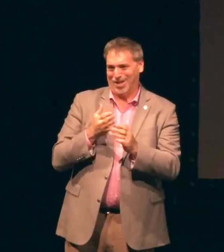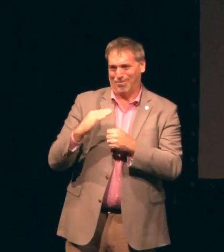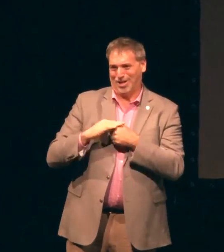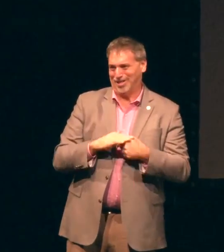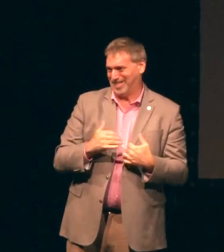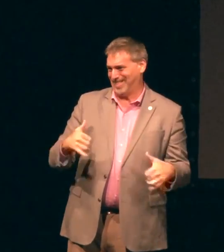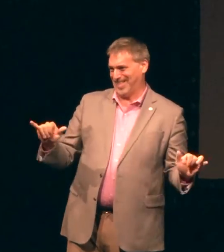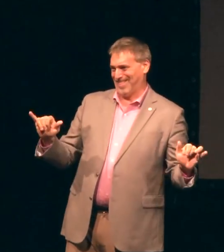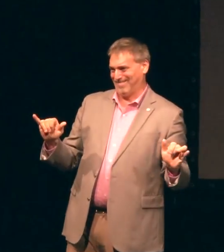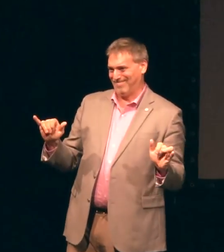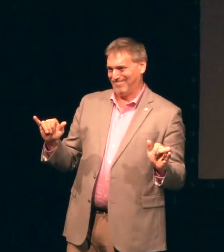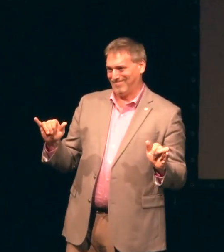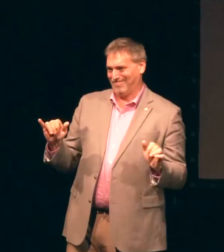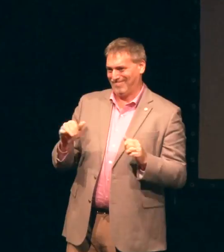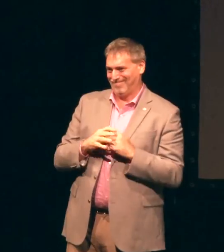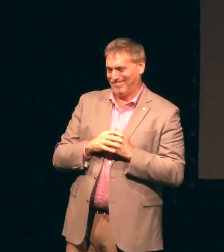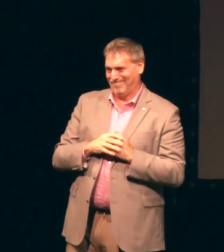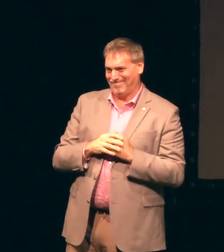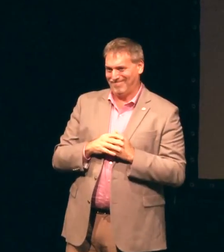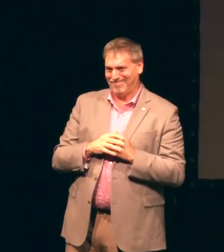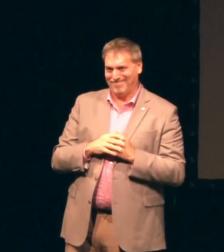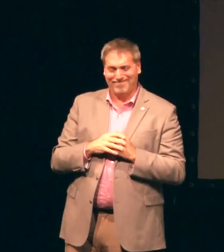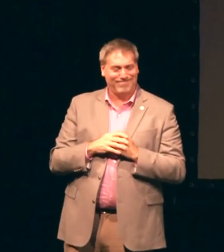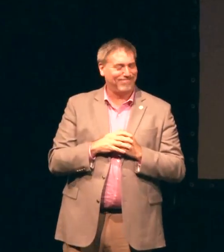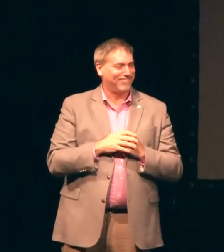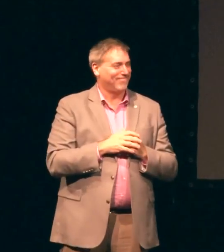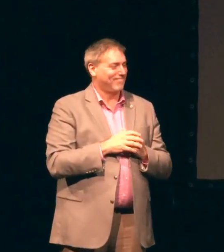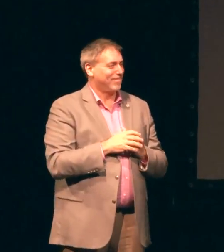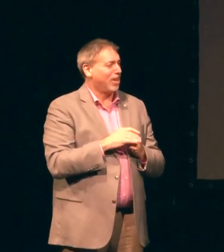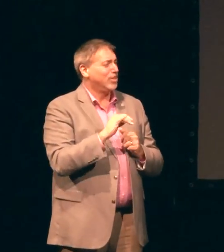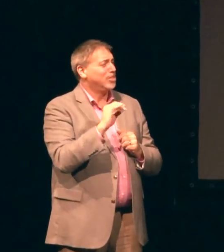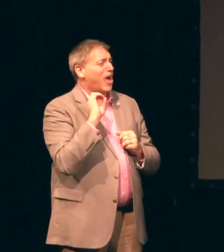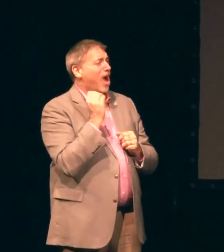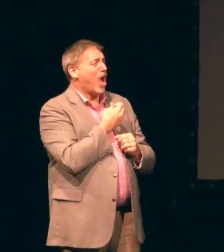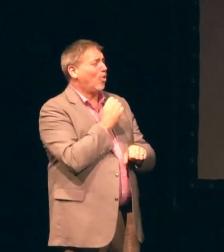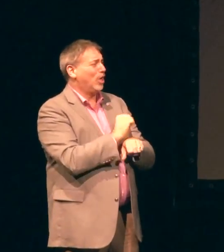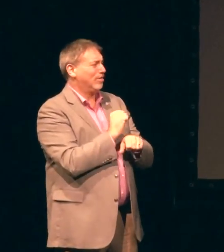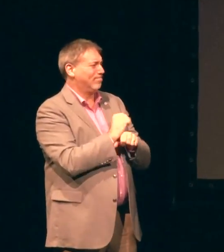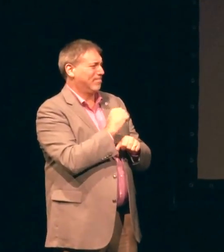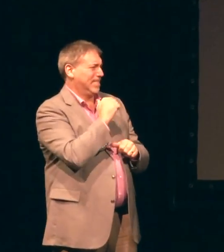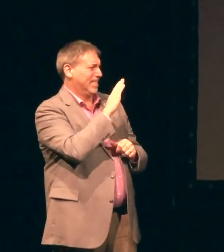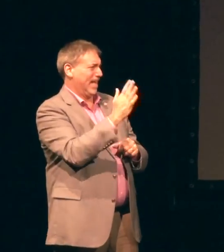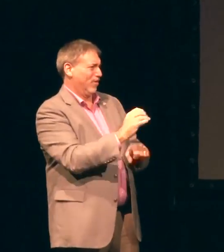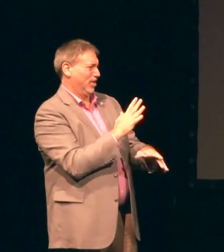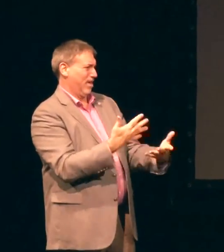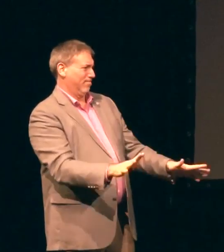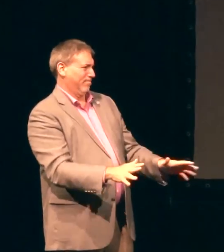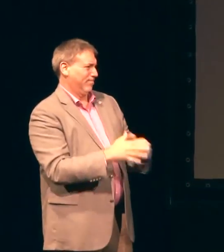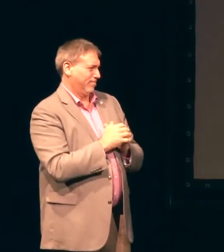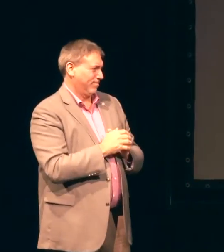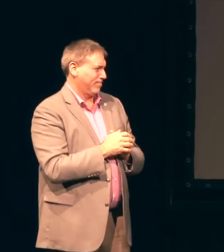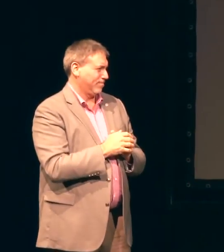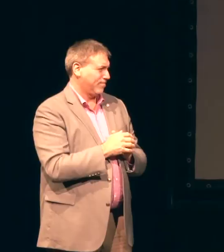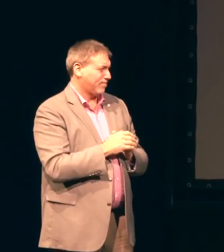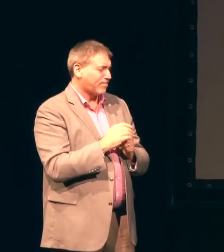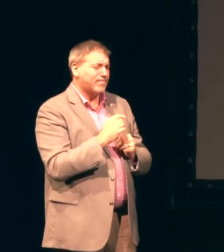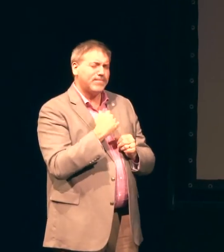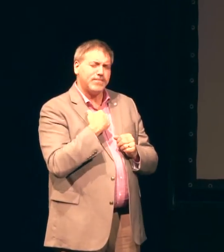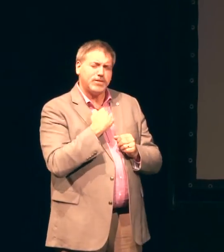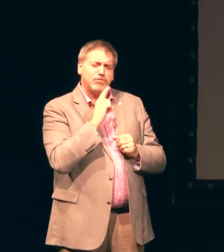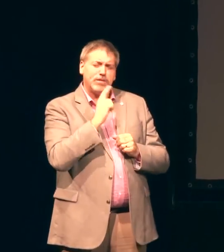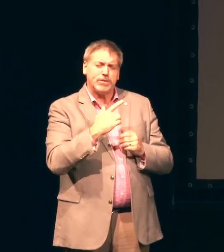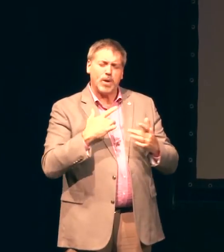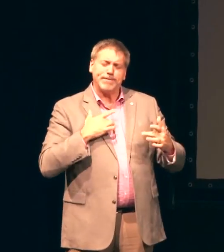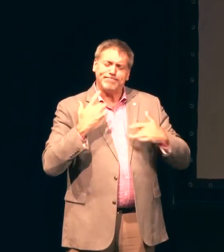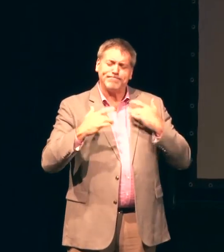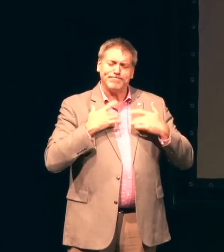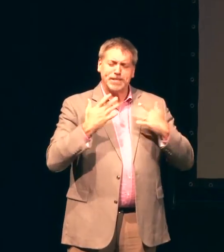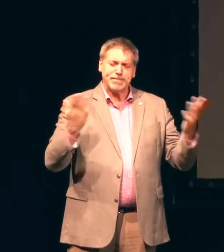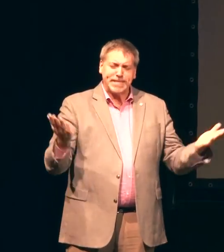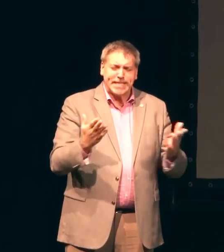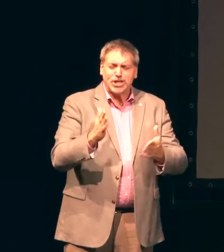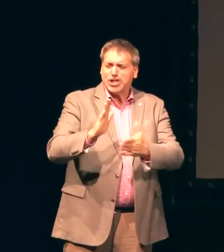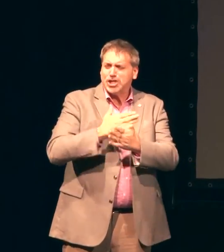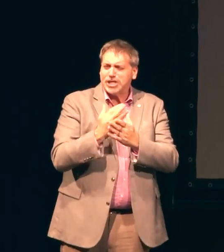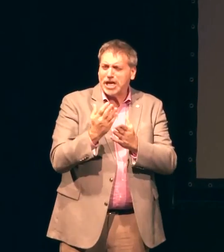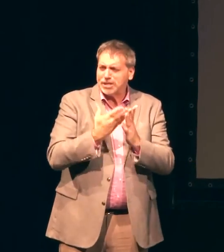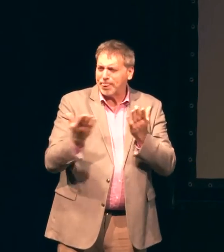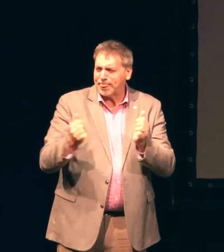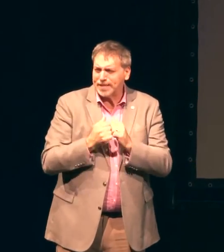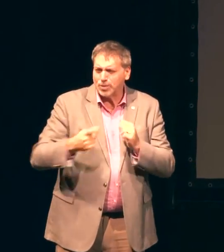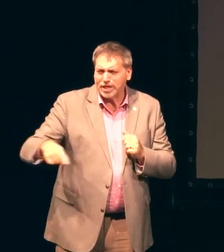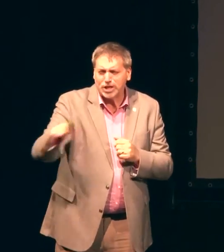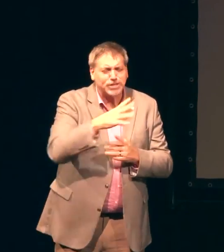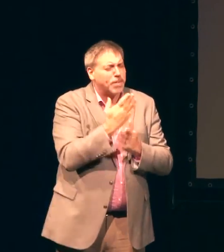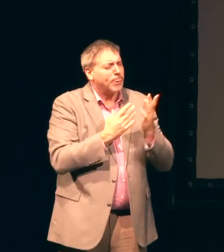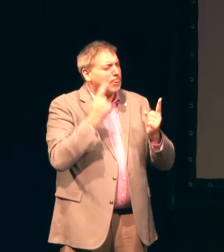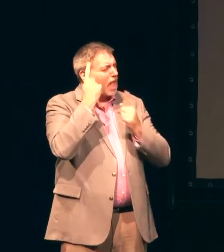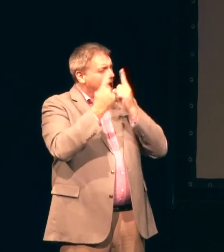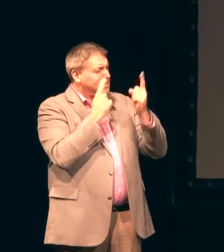fighting oppression. Our work is never done. I'm really excited to be here and share some